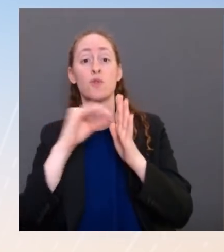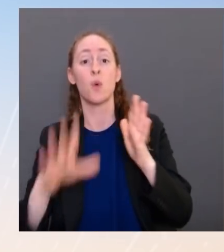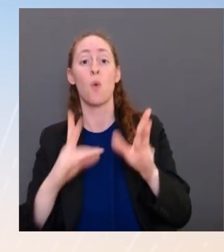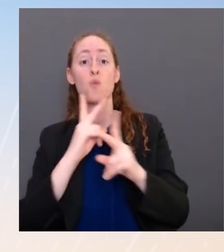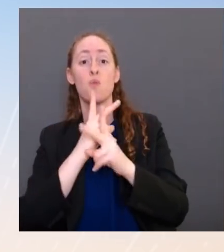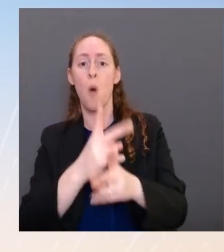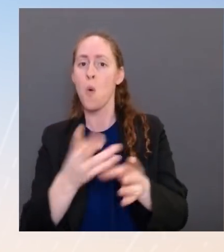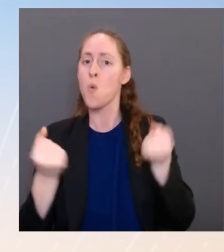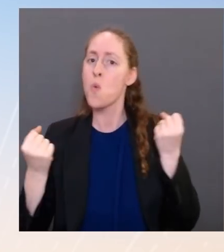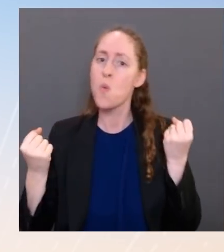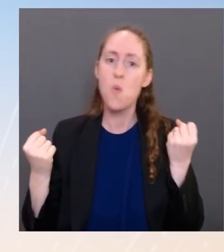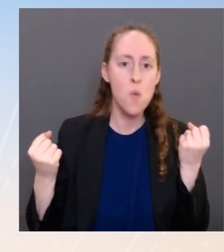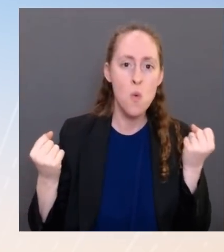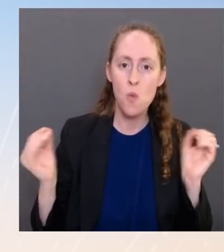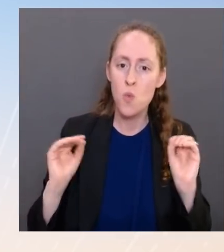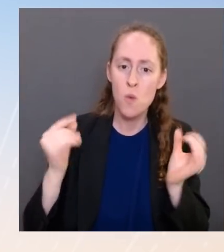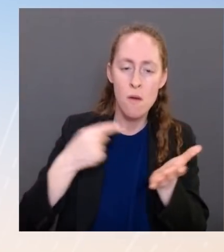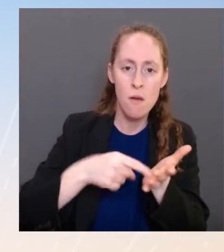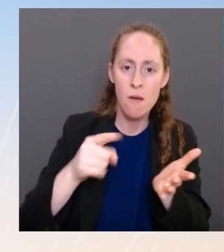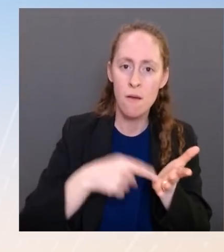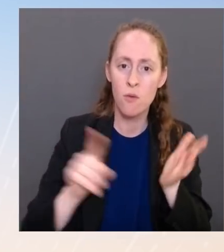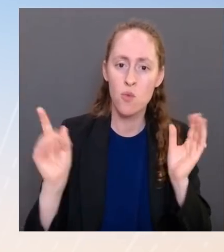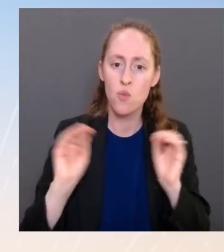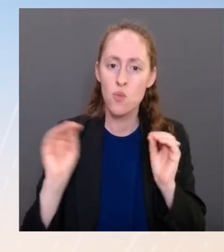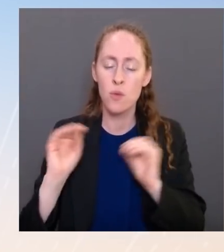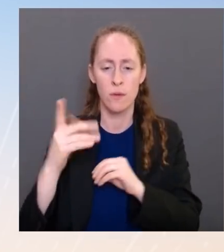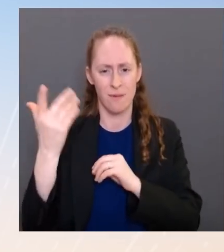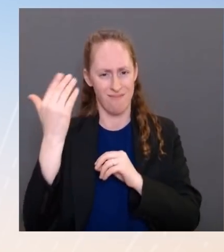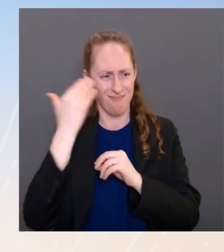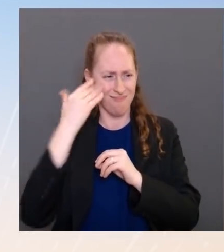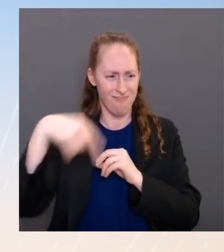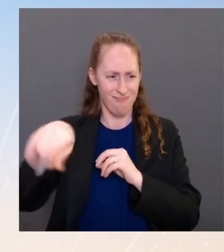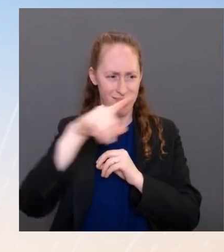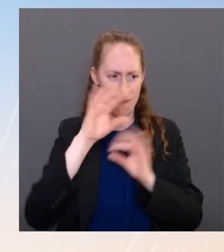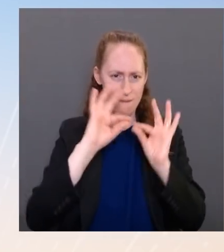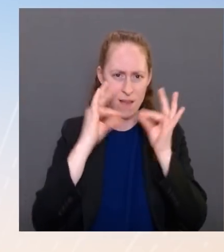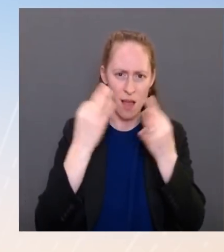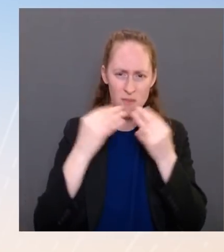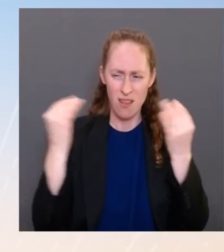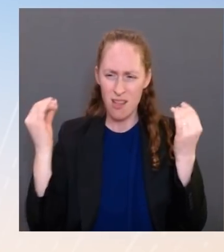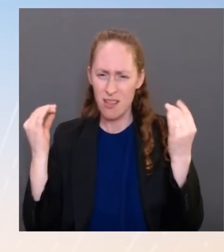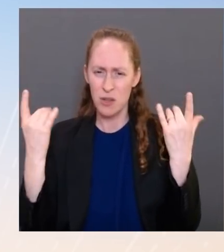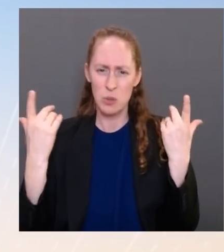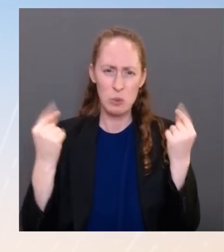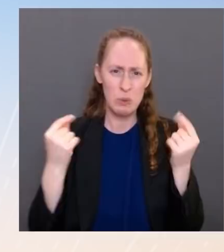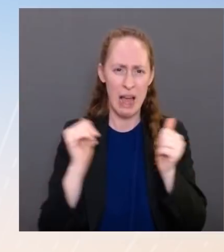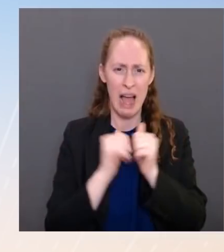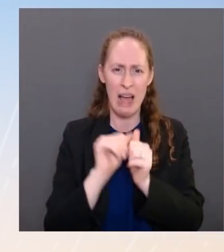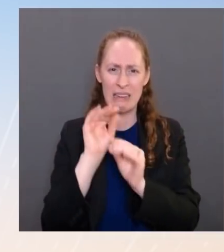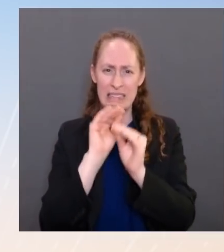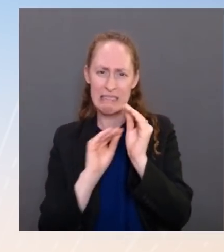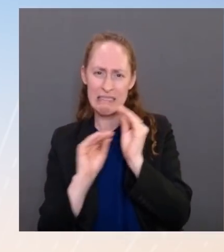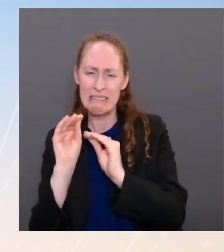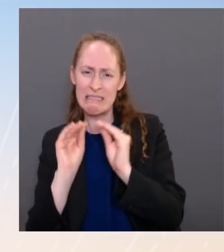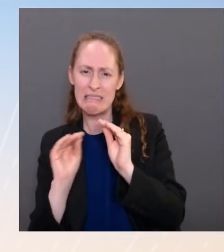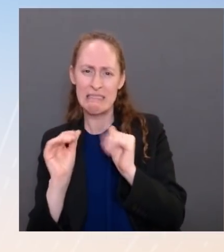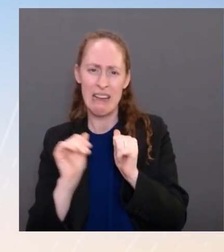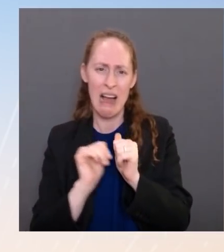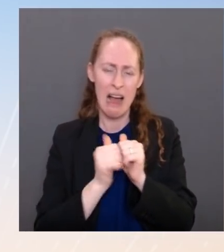you're looking at what your costs are incoming, and he is going to take every step he can to provide relief as people need it in this moment, and he certainly recognizes that.